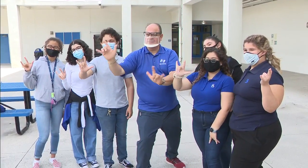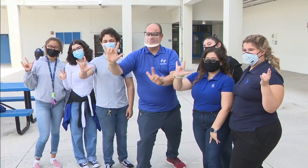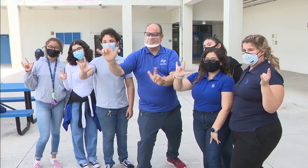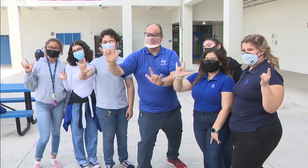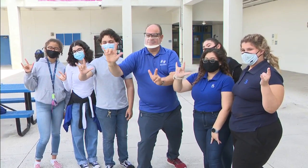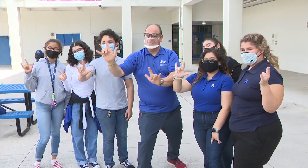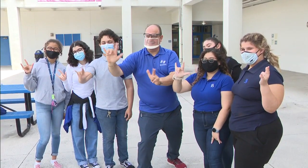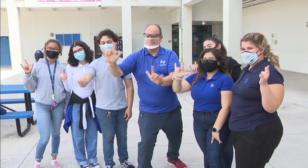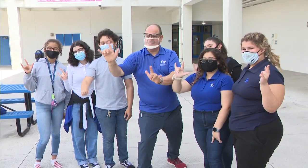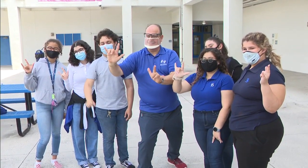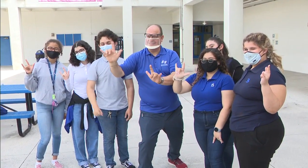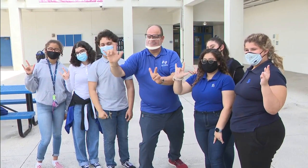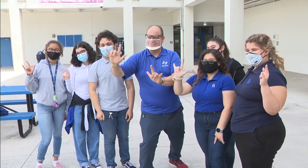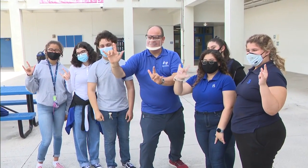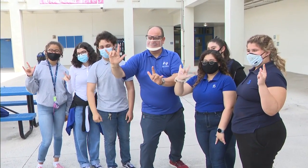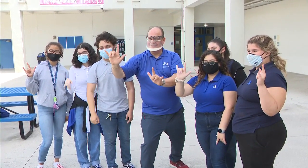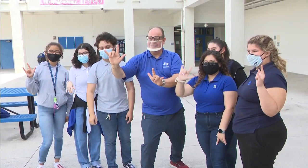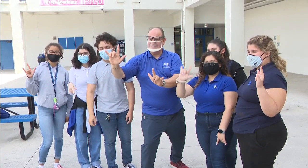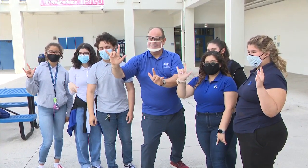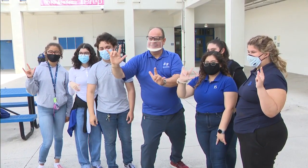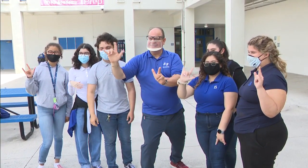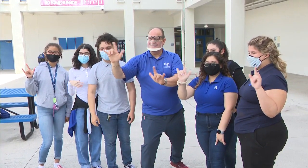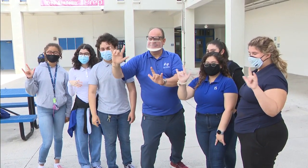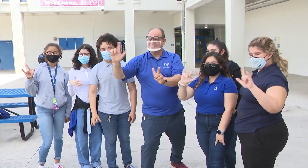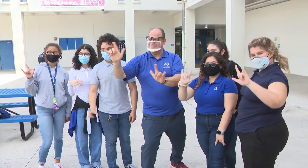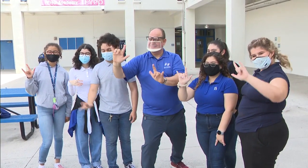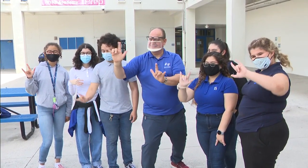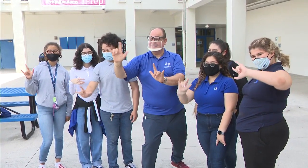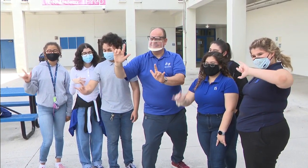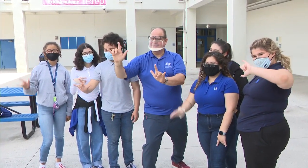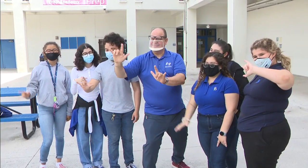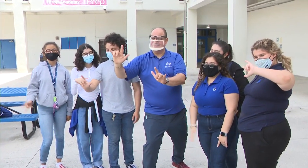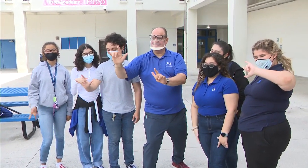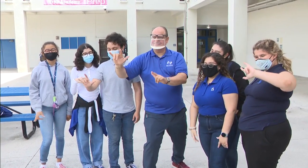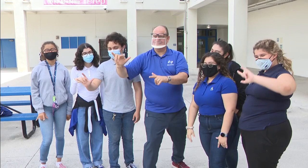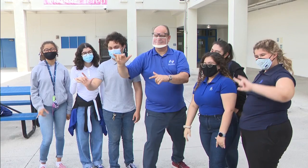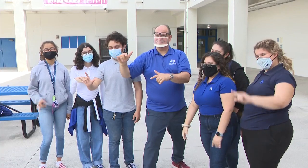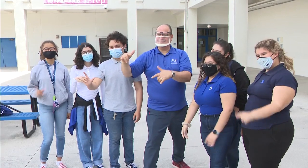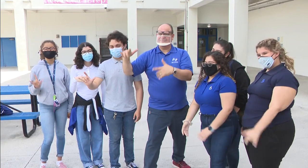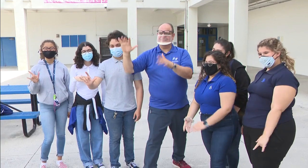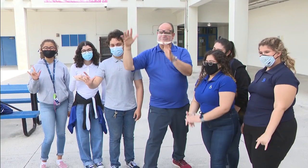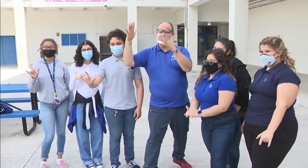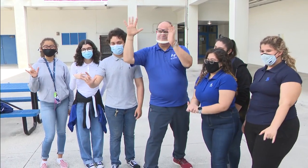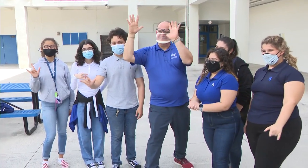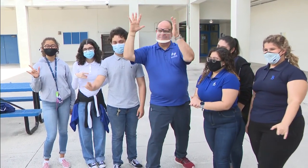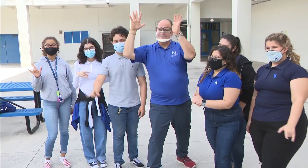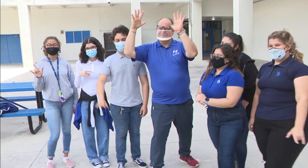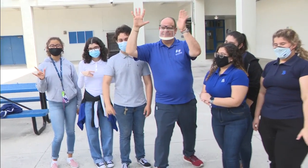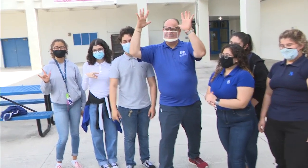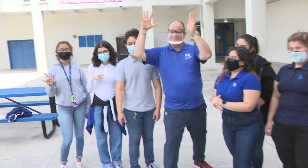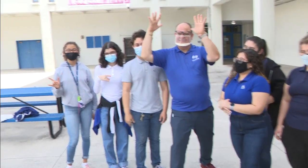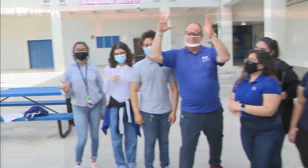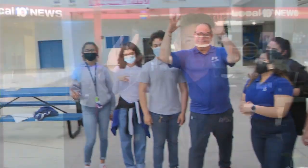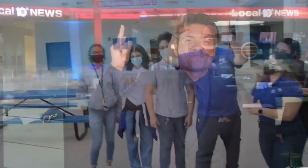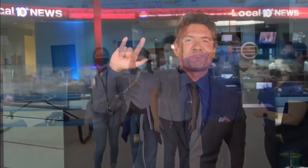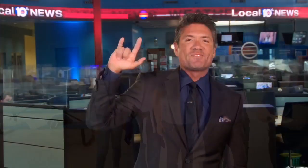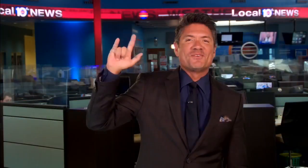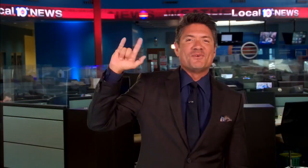ACTIONS REALLY DO SPEAK LOUDER